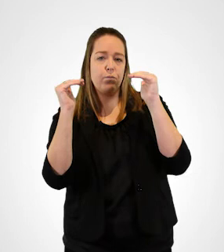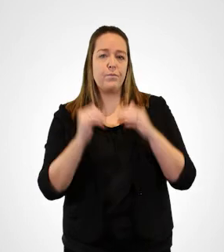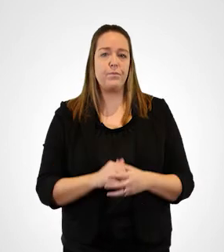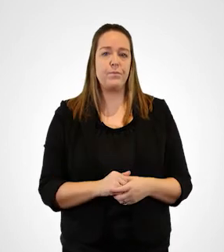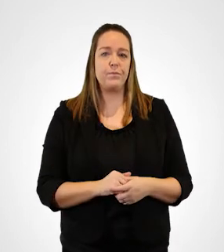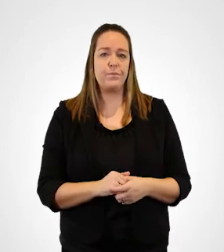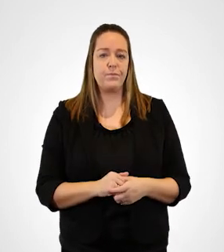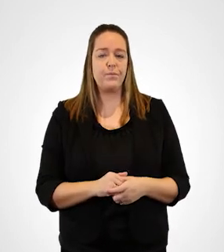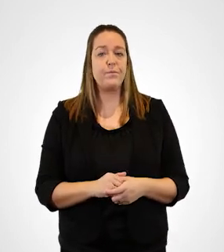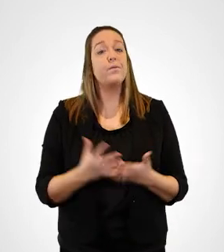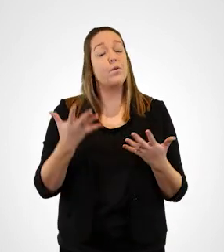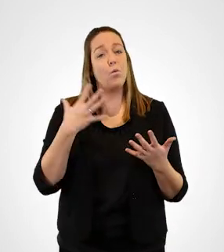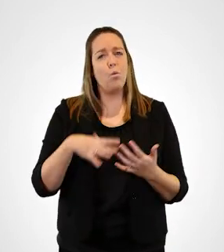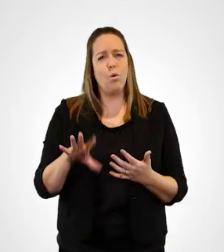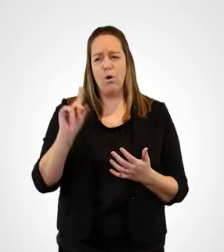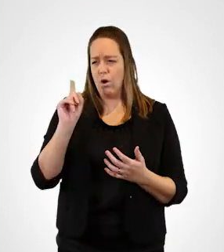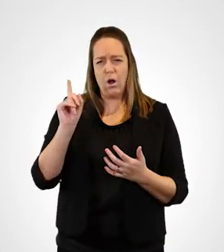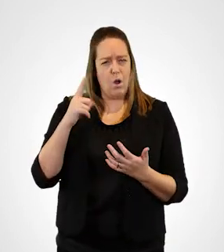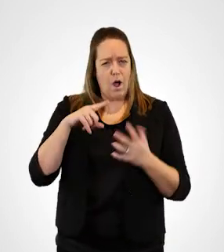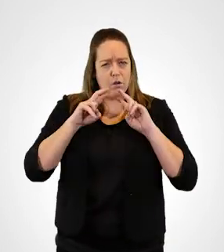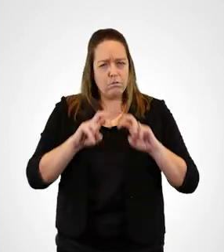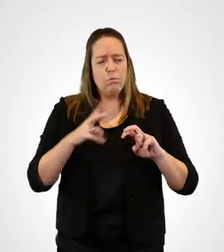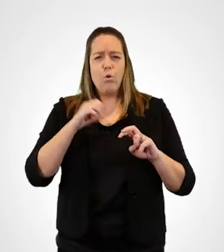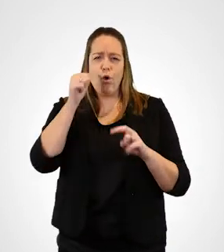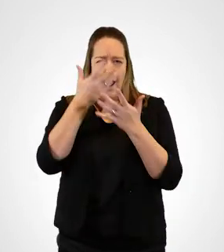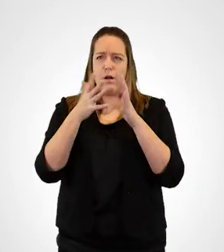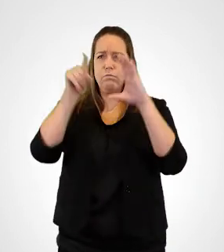and what we wanted to do was to find out what was special about them,